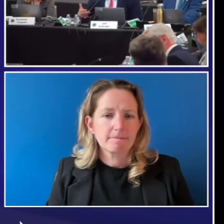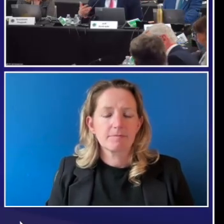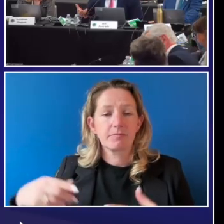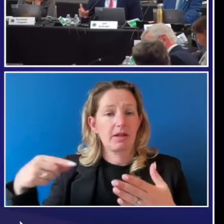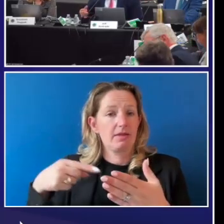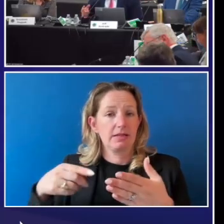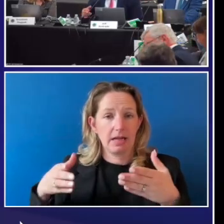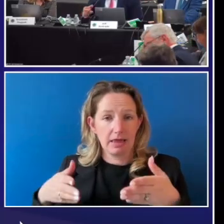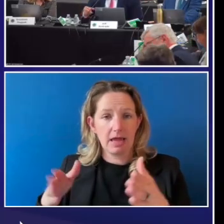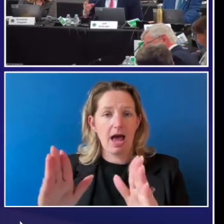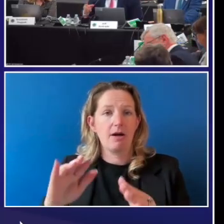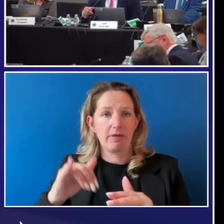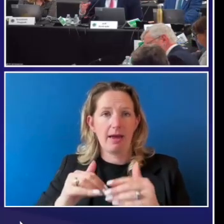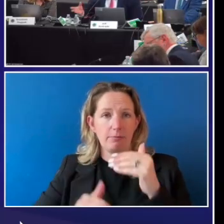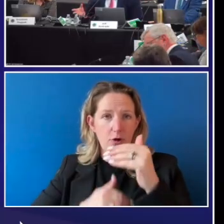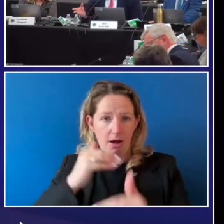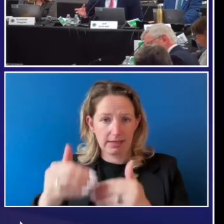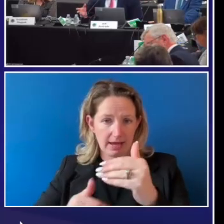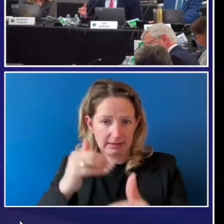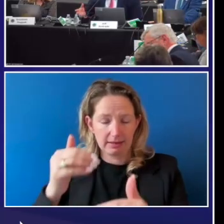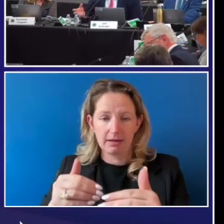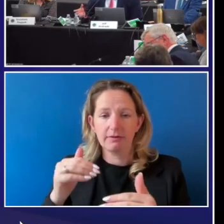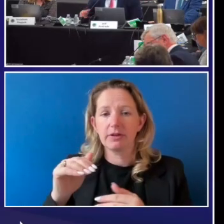incorporation to be the star, a starting point.